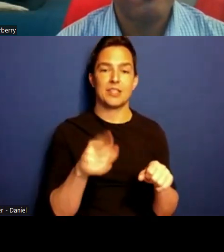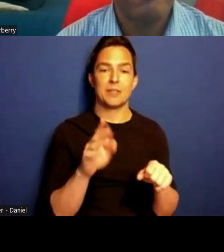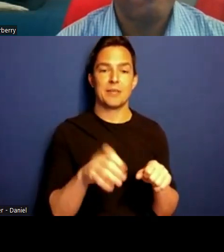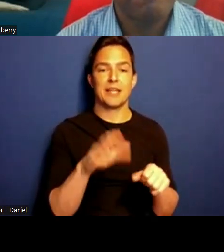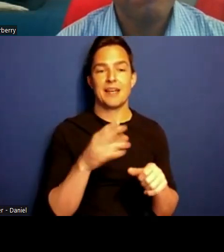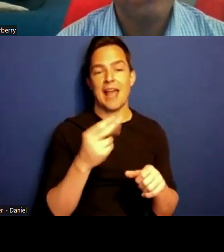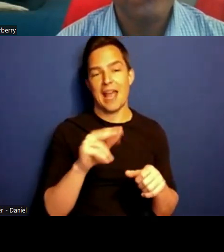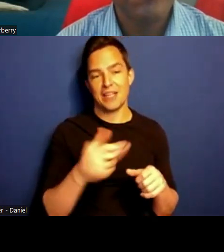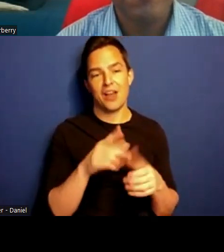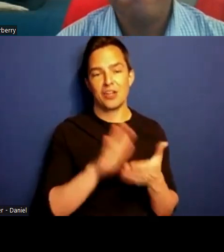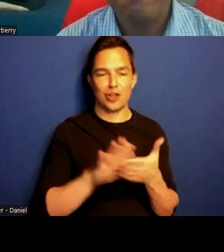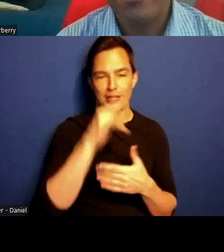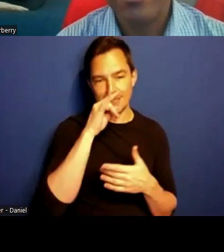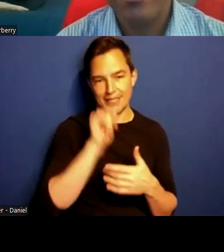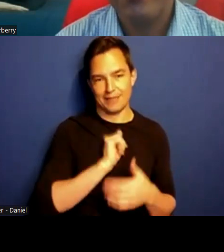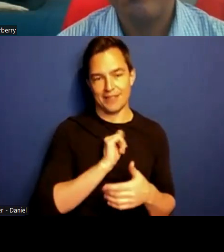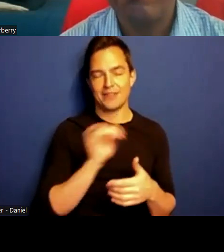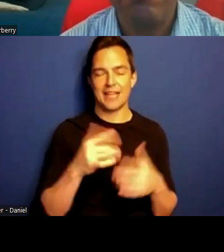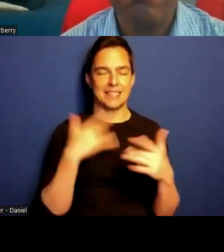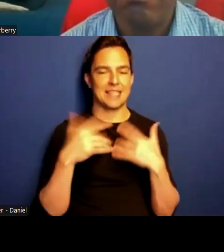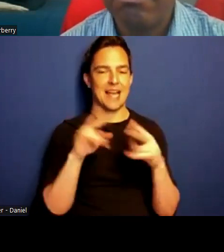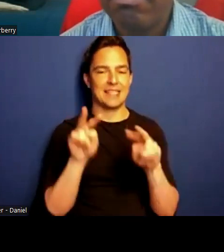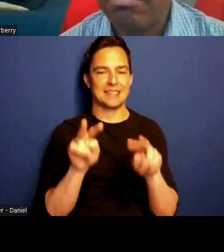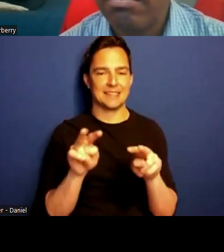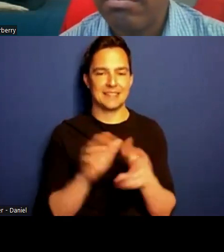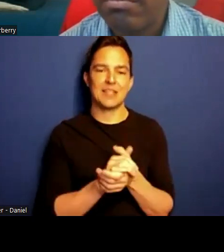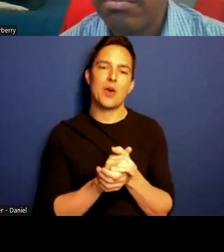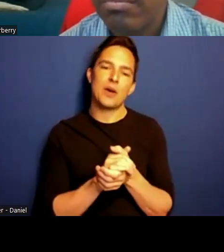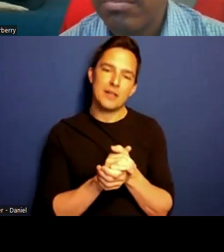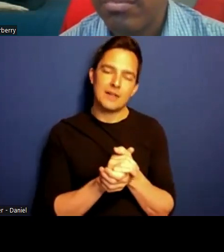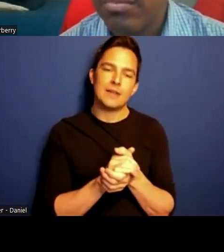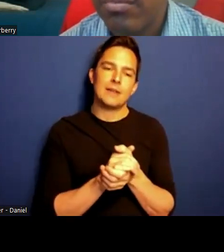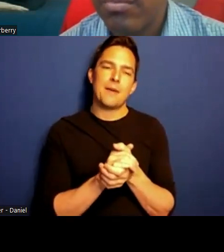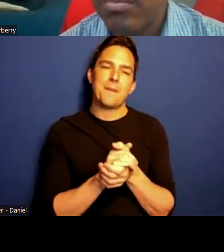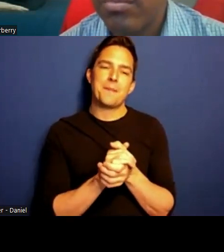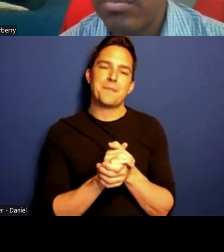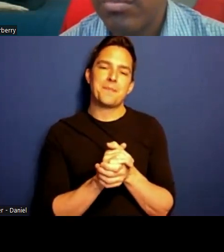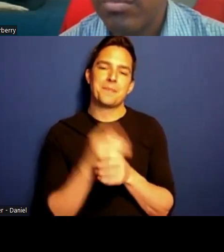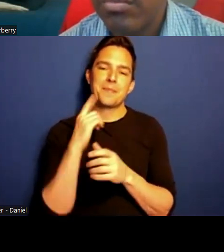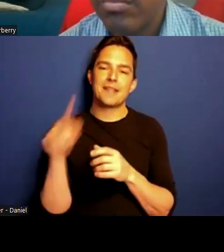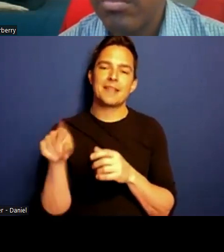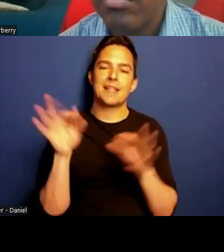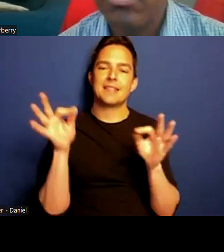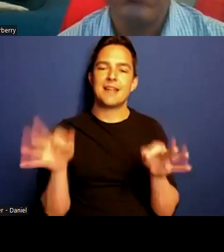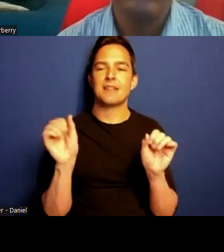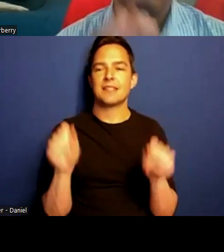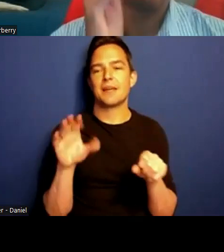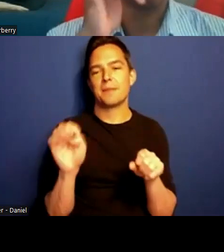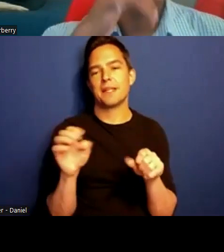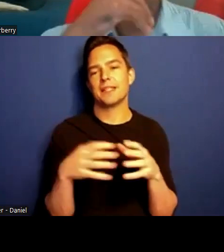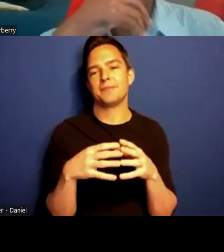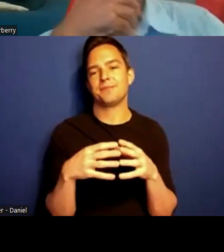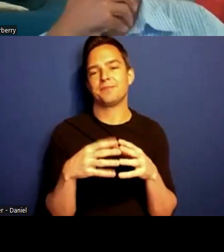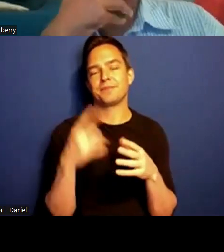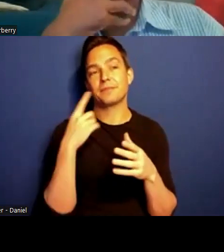which is really exciting, but yeah, I think they can definitely be, I think colleges have a lot